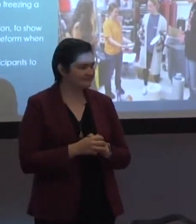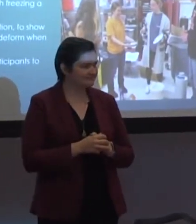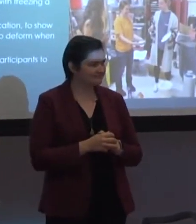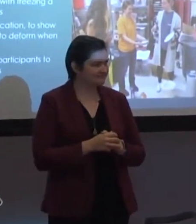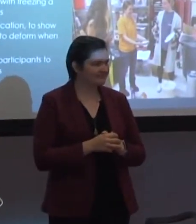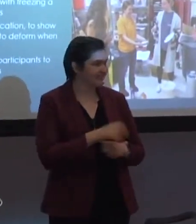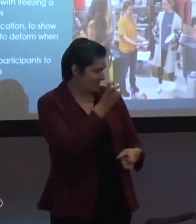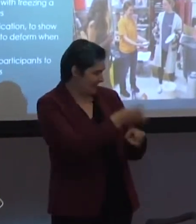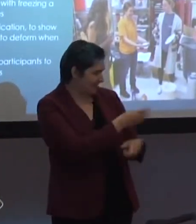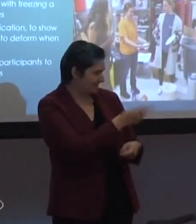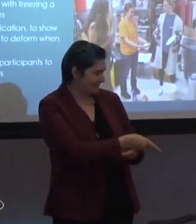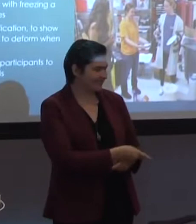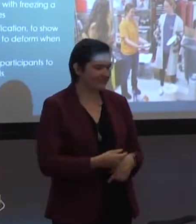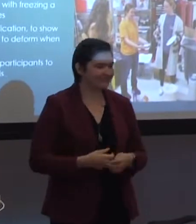So it's very hard, right? [Attendee] Yeah.